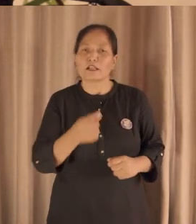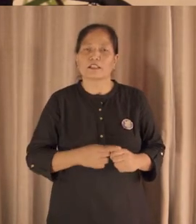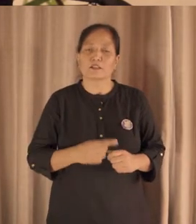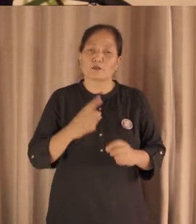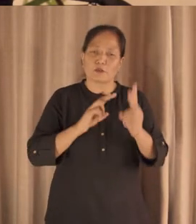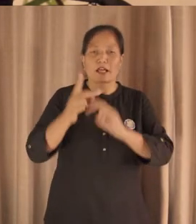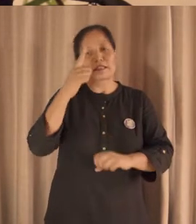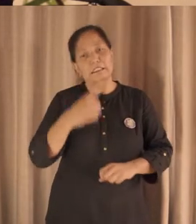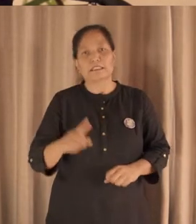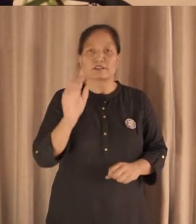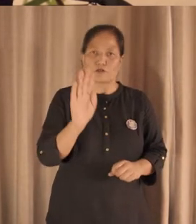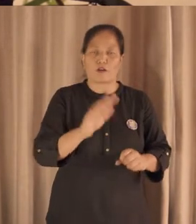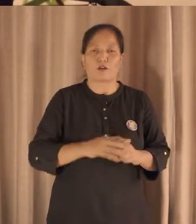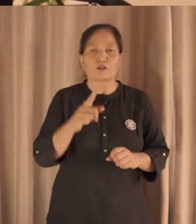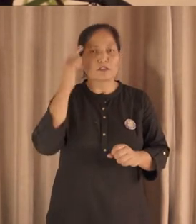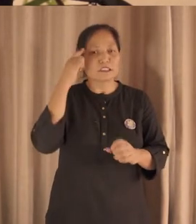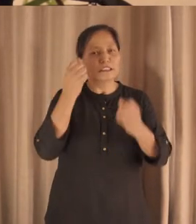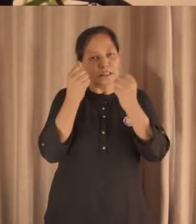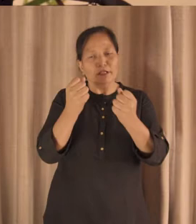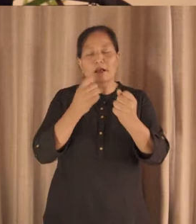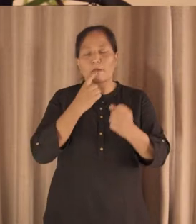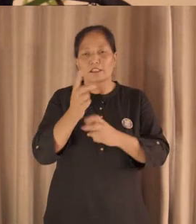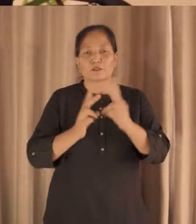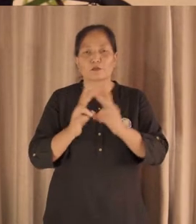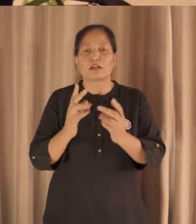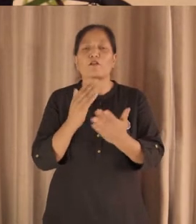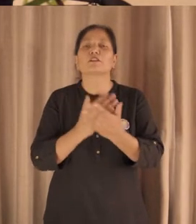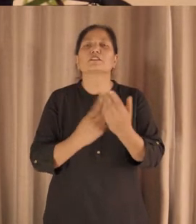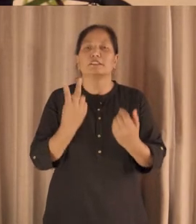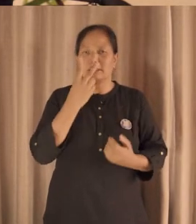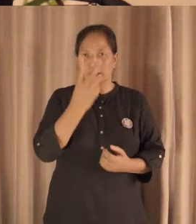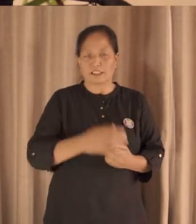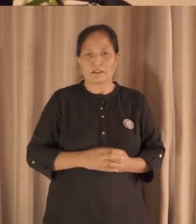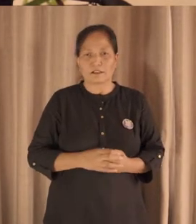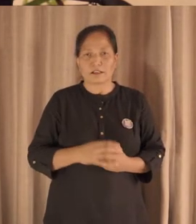which ensures proportionality, inclusiveness, development of the IP as well as different methods of management and how to freely discuss with the indigenous people, how to counsel